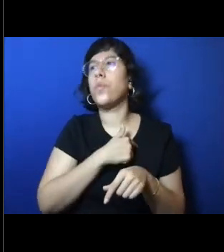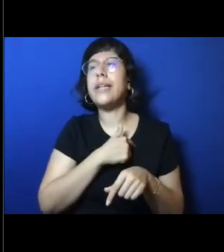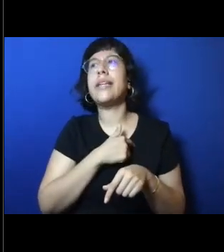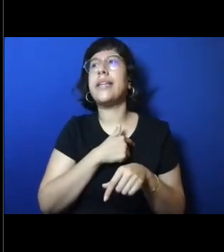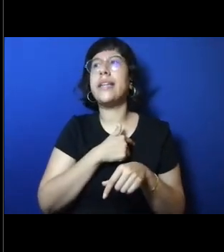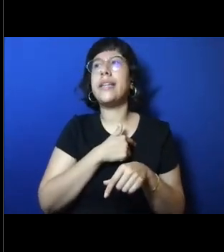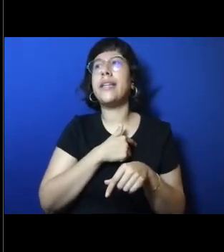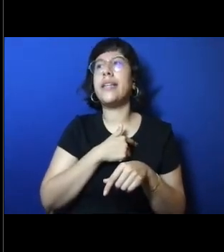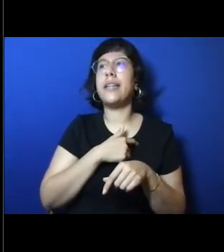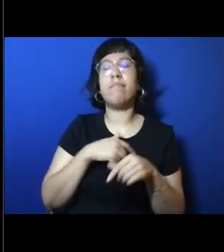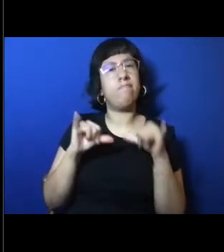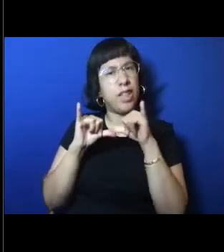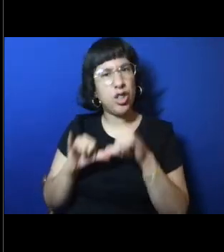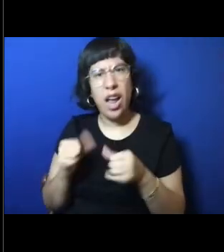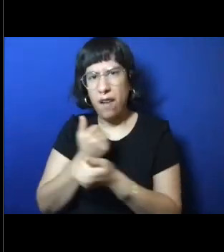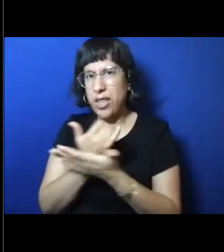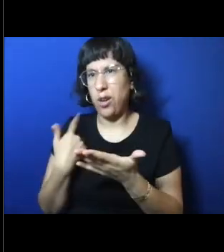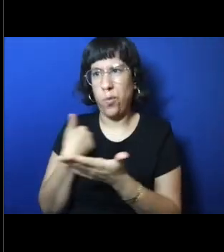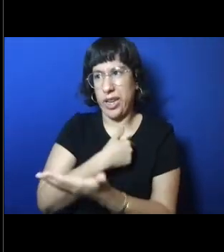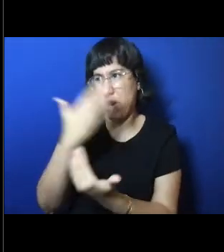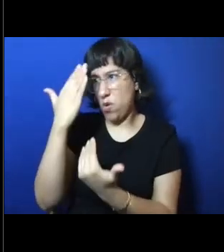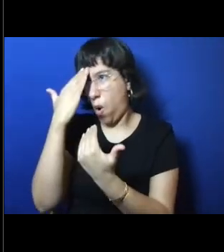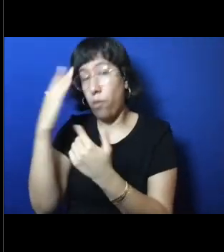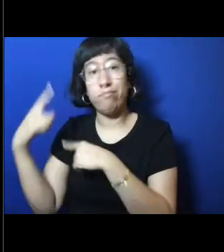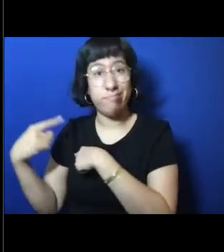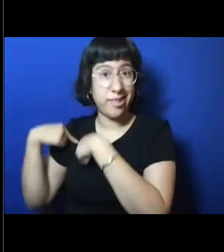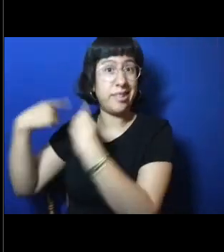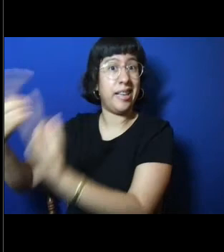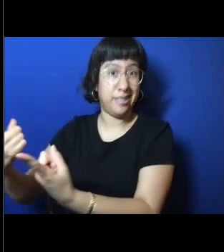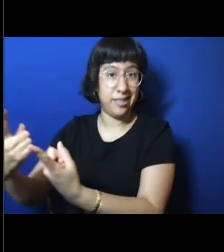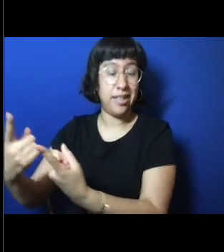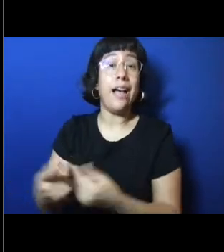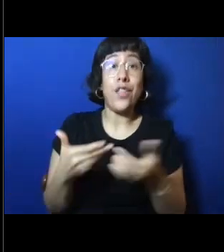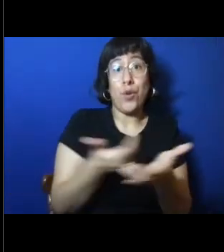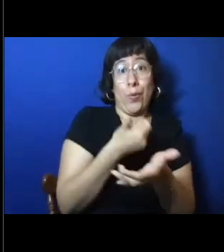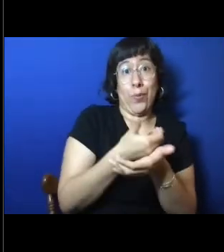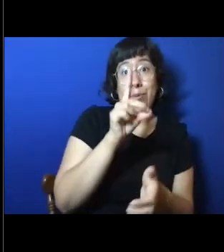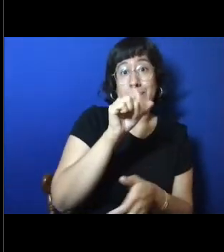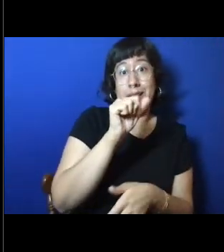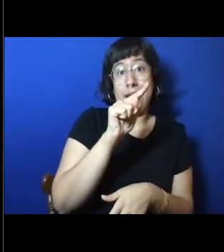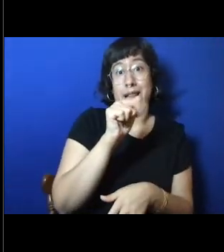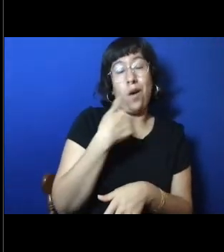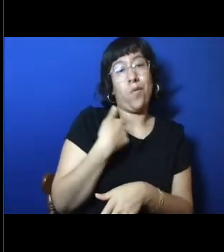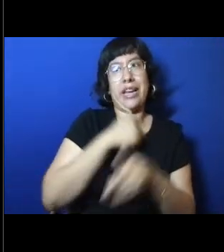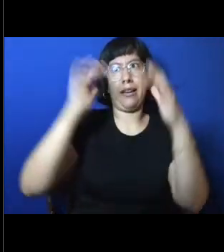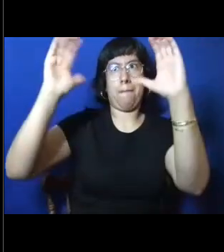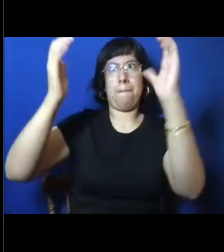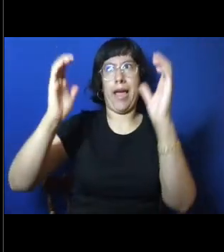and then things that we can compare the data to. And so basically we calibrate it and navigate it.